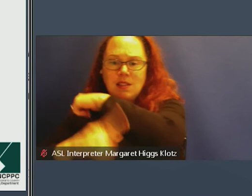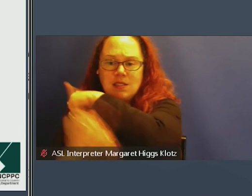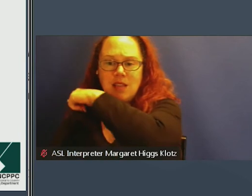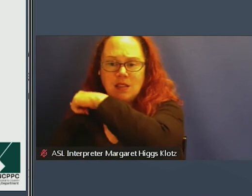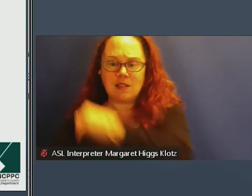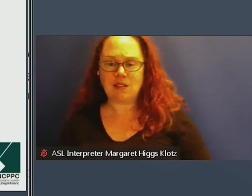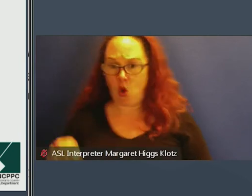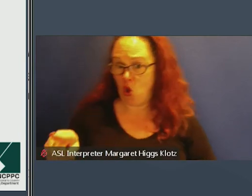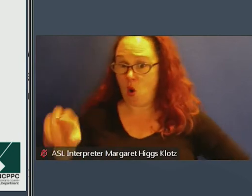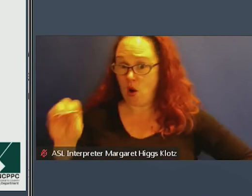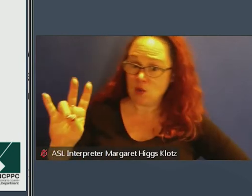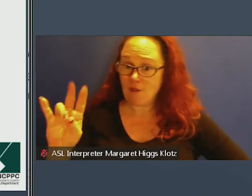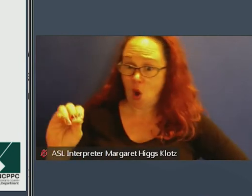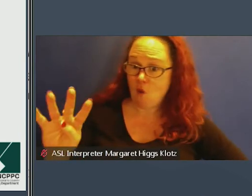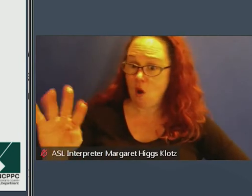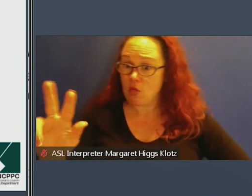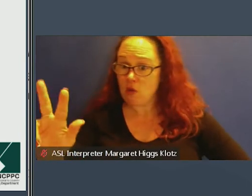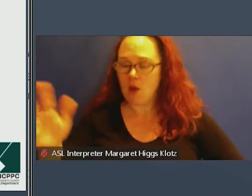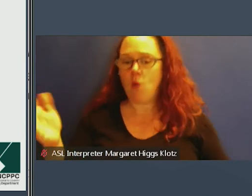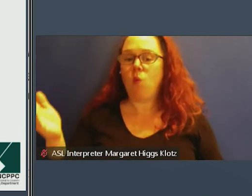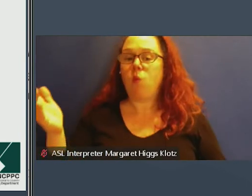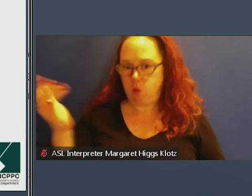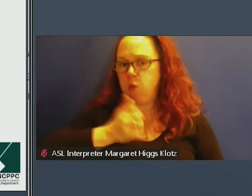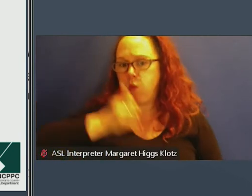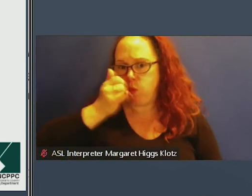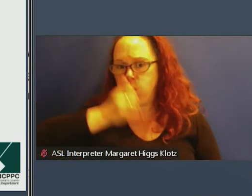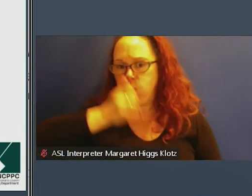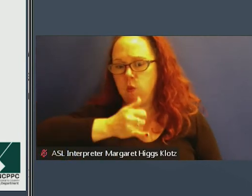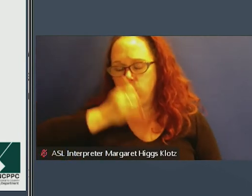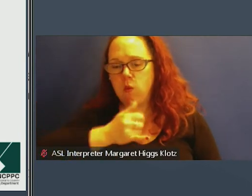Let's put it there. You know, let's do you know, this will be one.